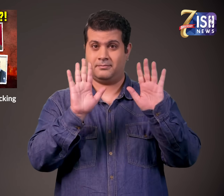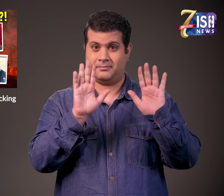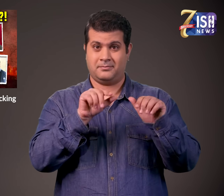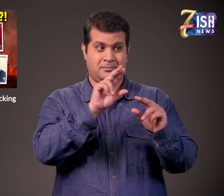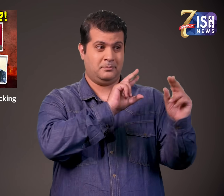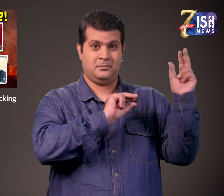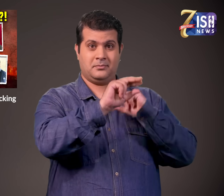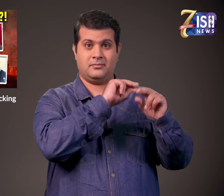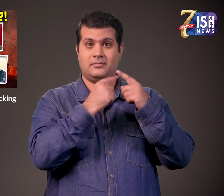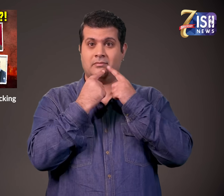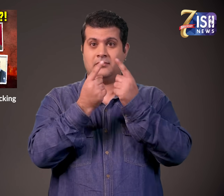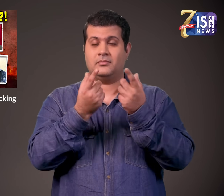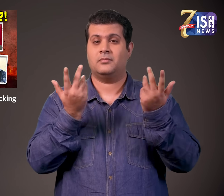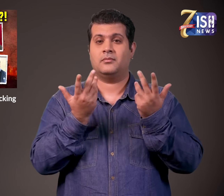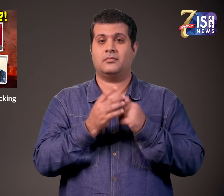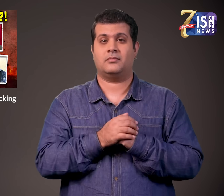According to sources,